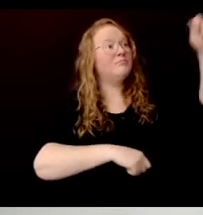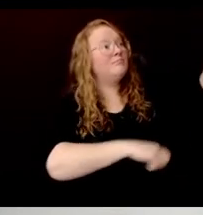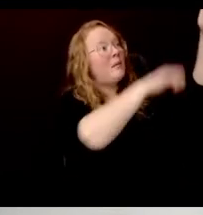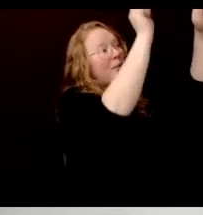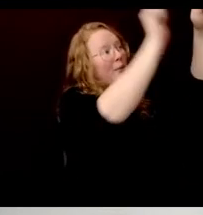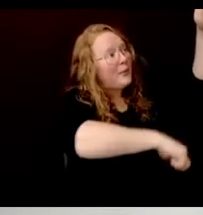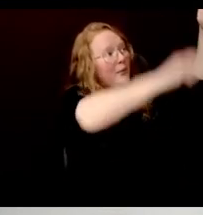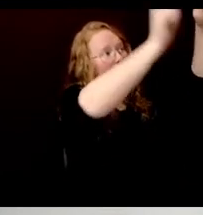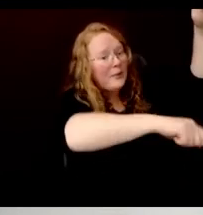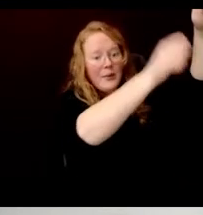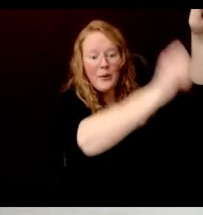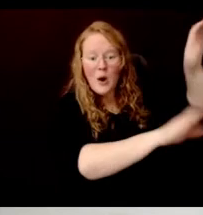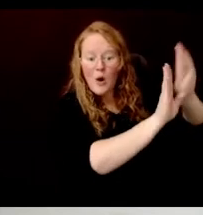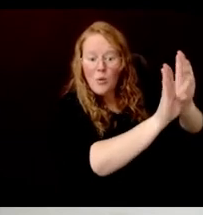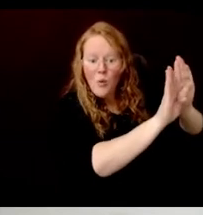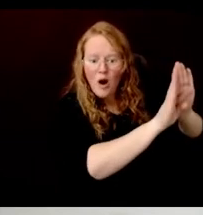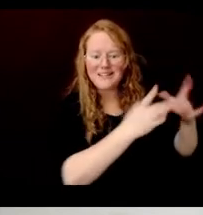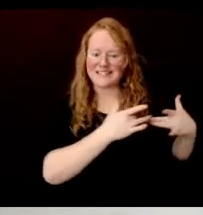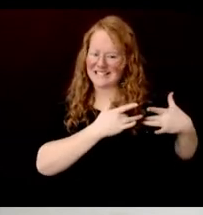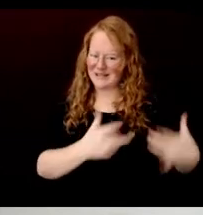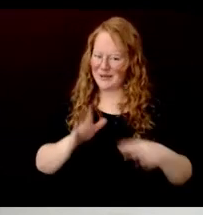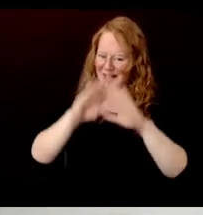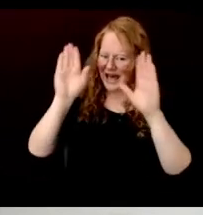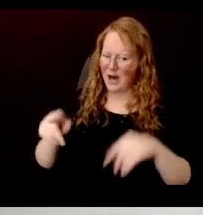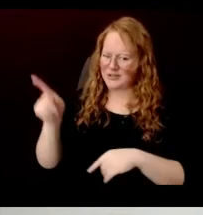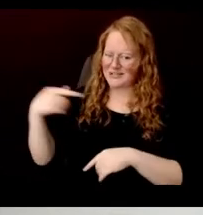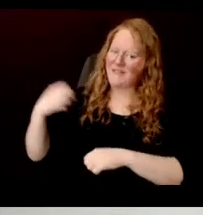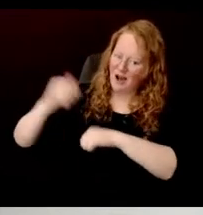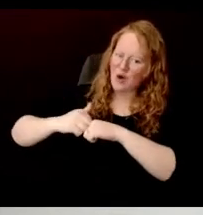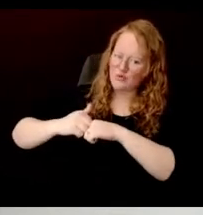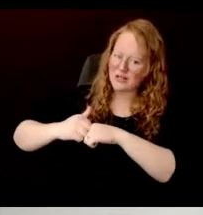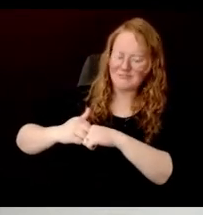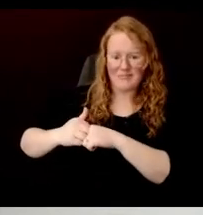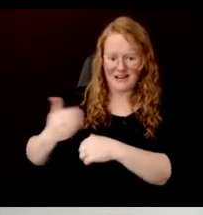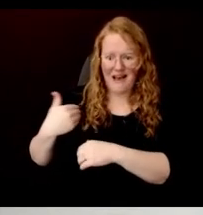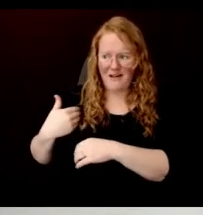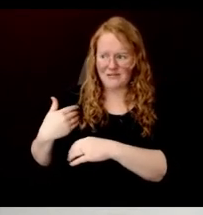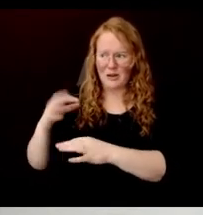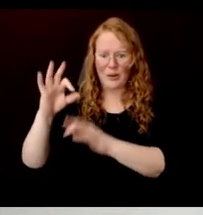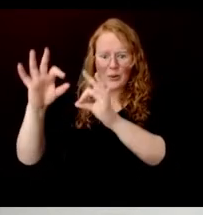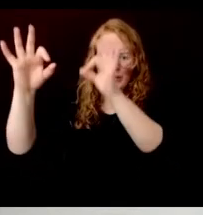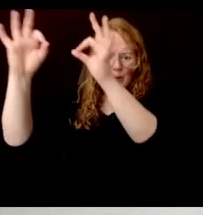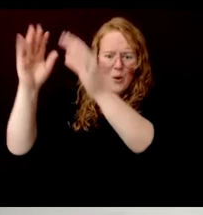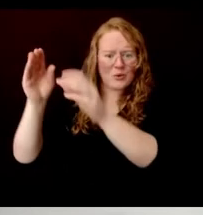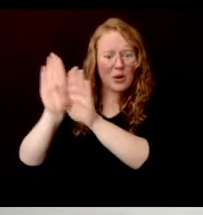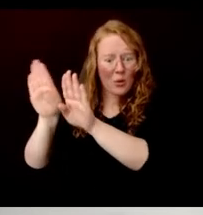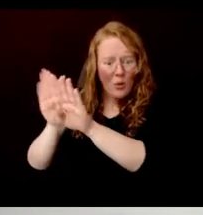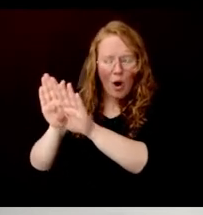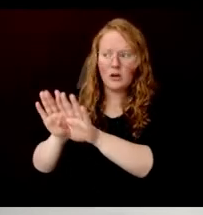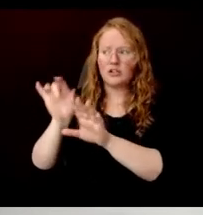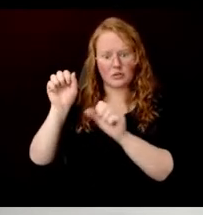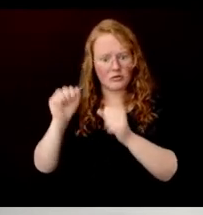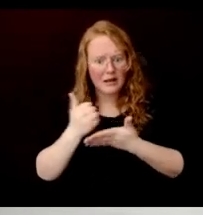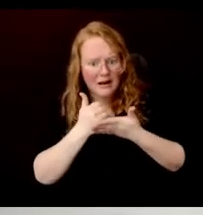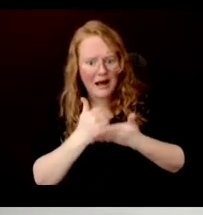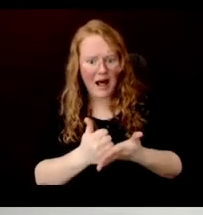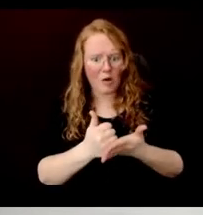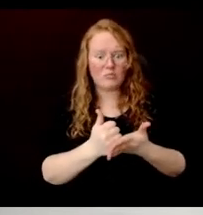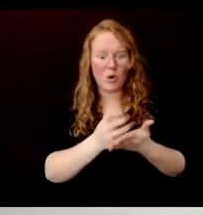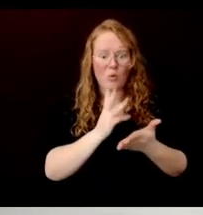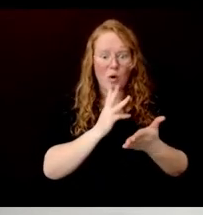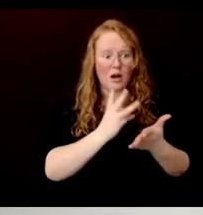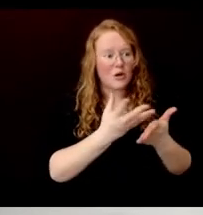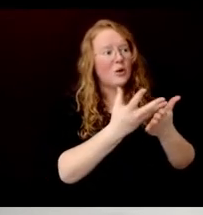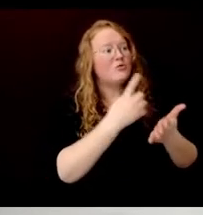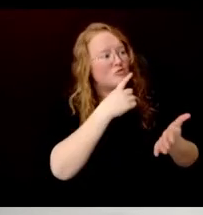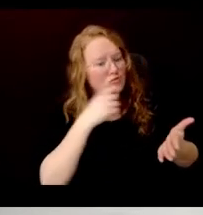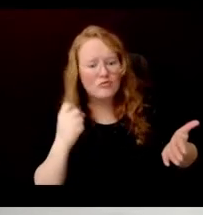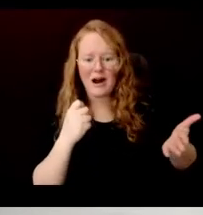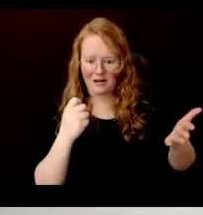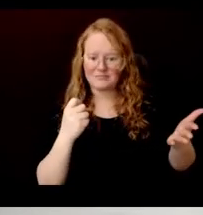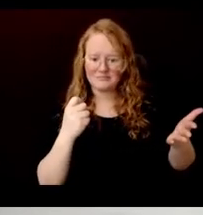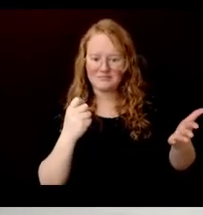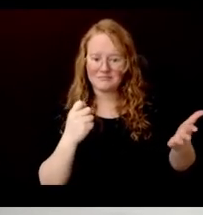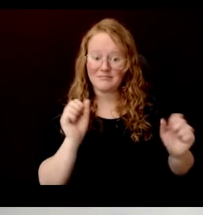Houses in Vietnam are typically made of concrete and are porous, and can help wick away the water from the sheets that are pasted, one by one on the wall.